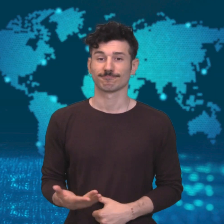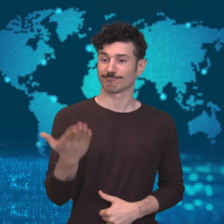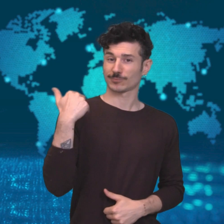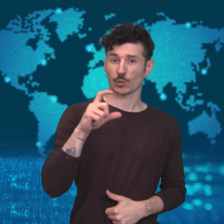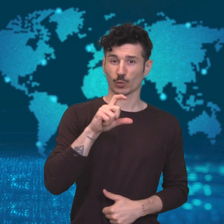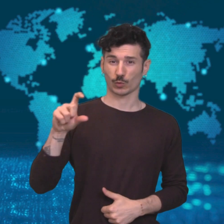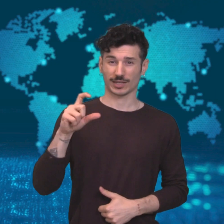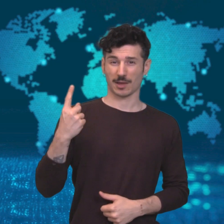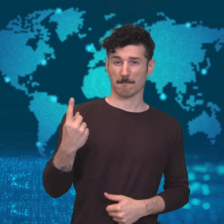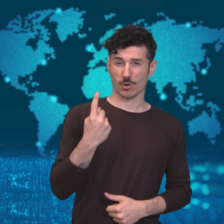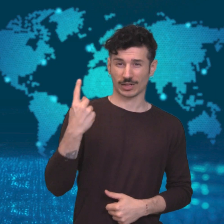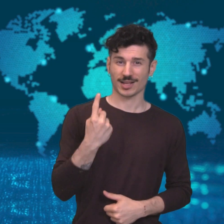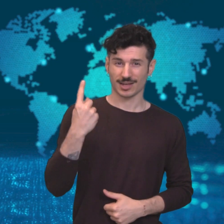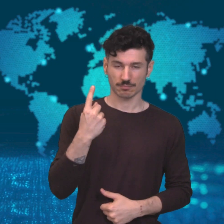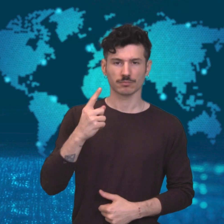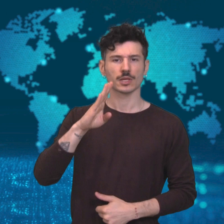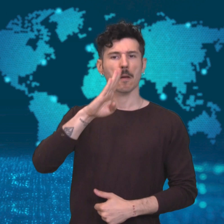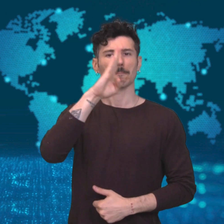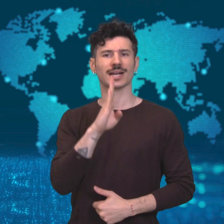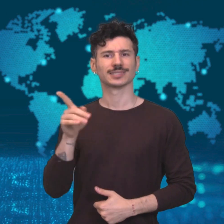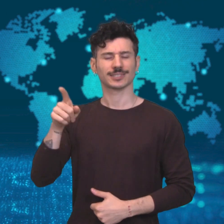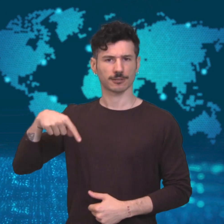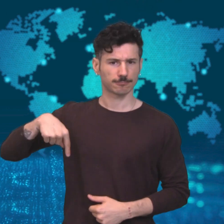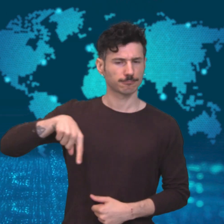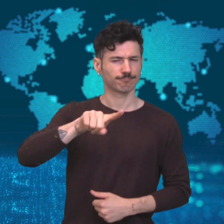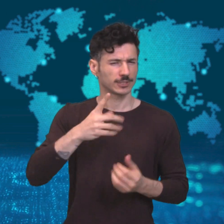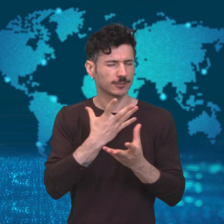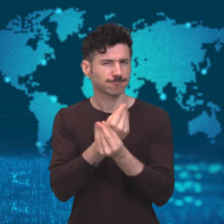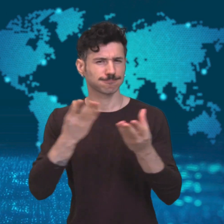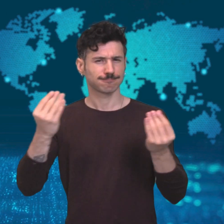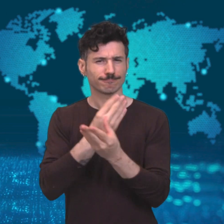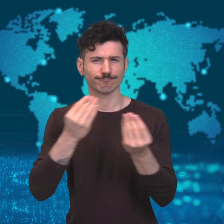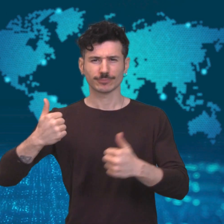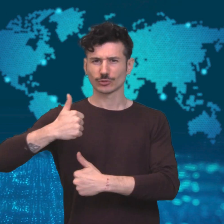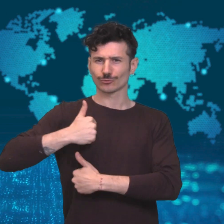[Alessio]: Last week Monday, Brazil deployed